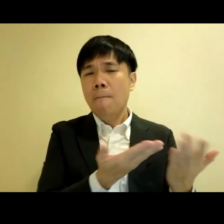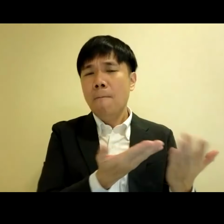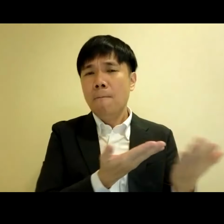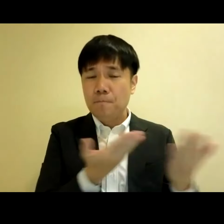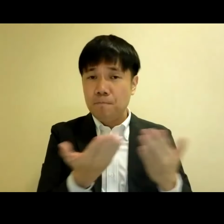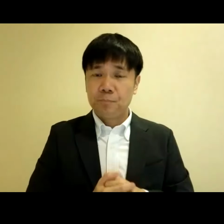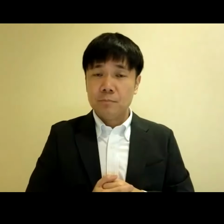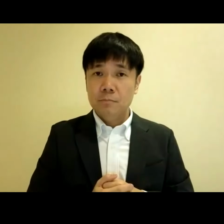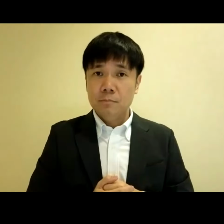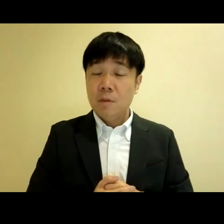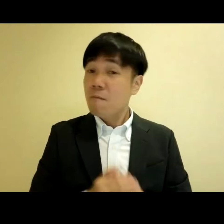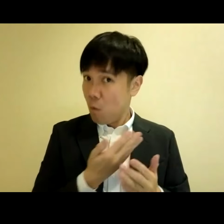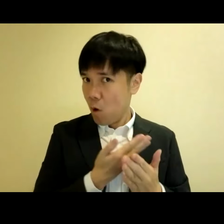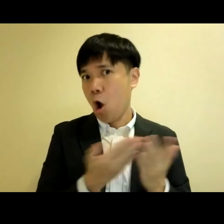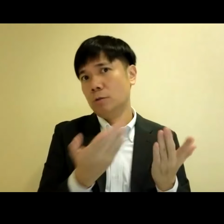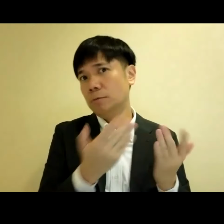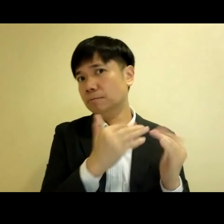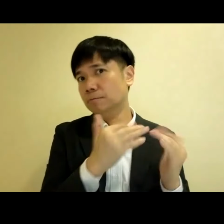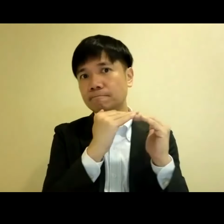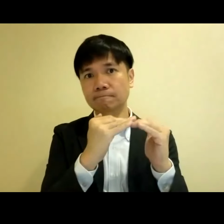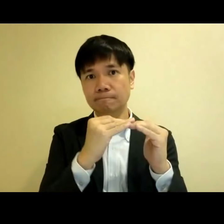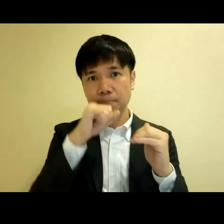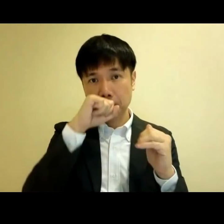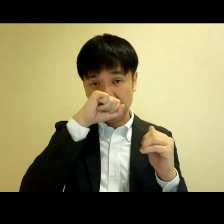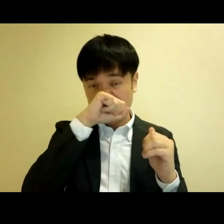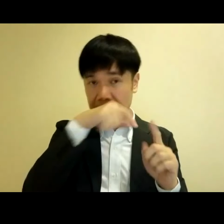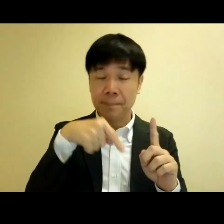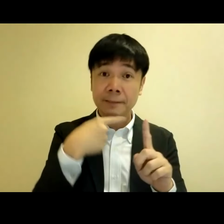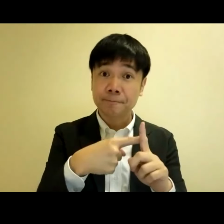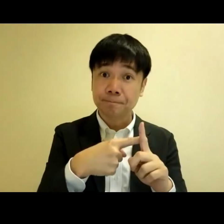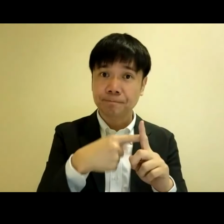I hope you can hear me today.